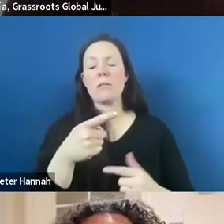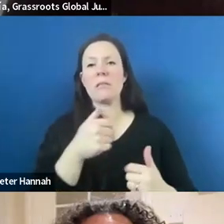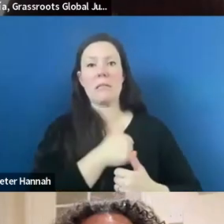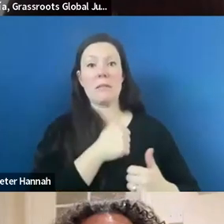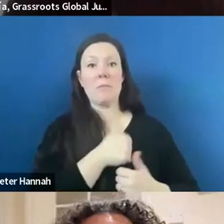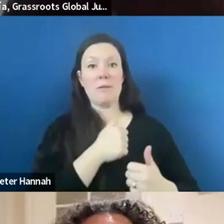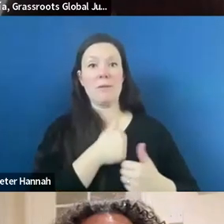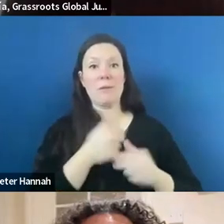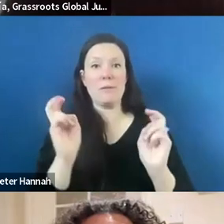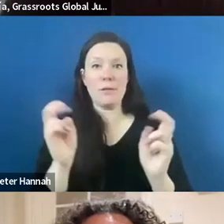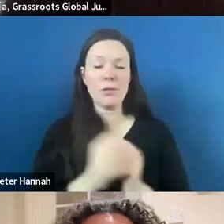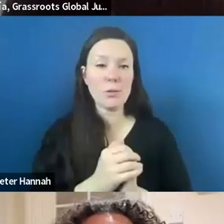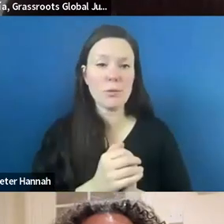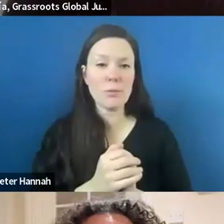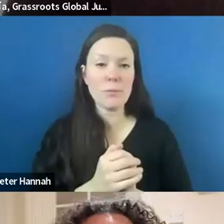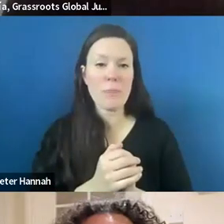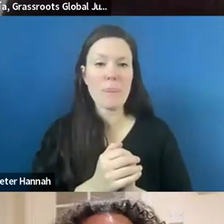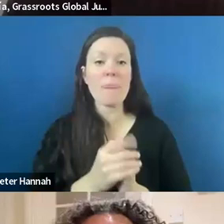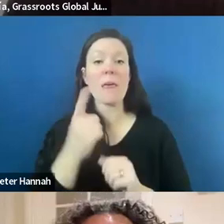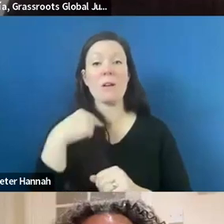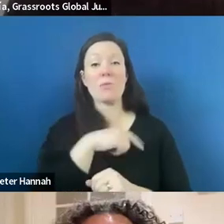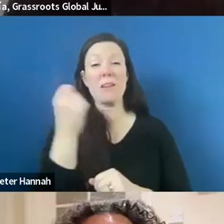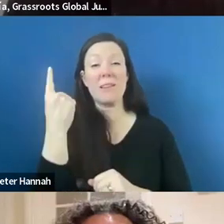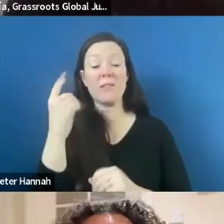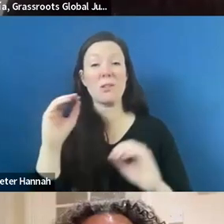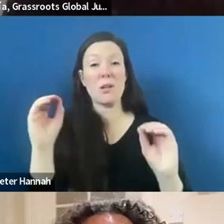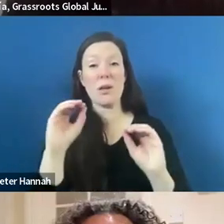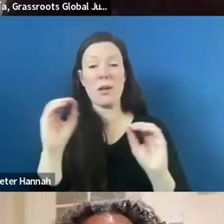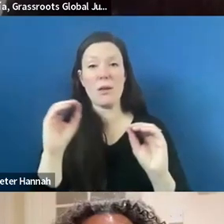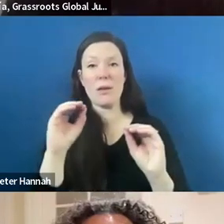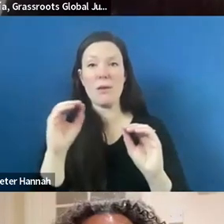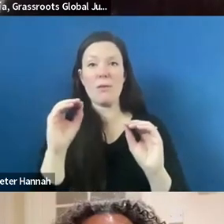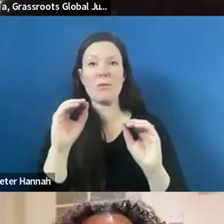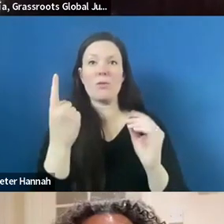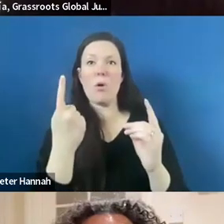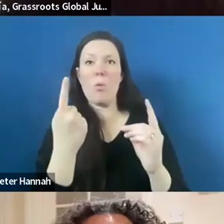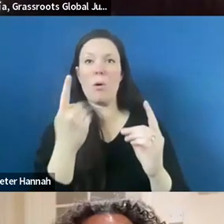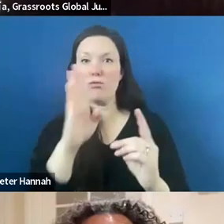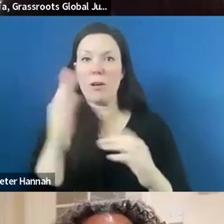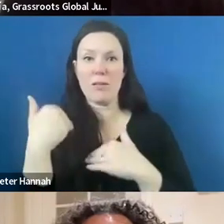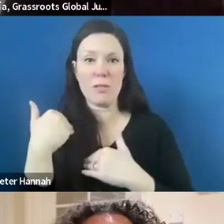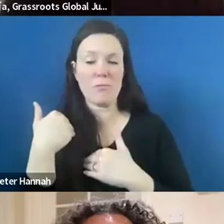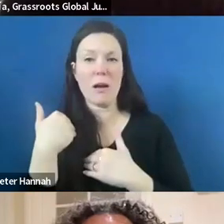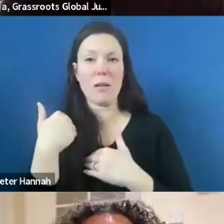Because what we understand is that there's no serious response to the climate crisis or that no serious response